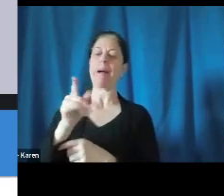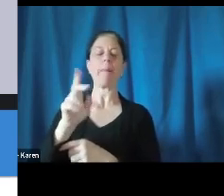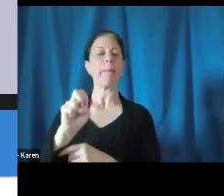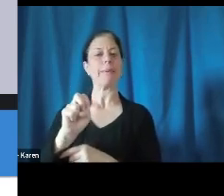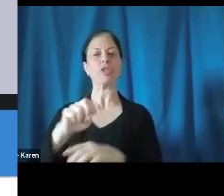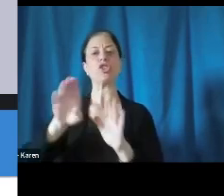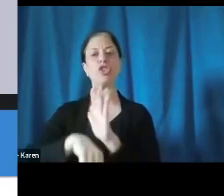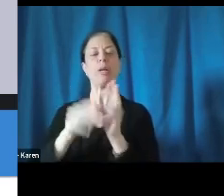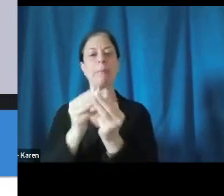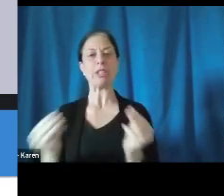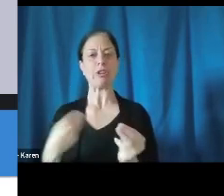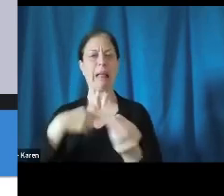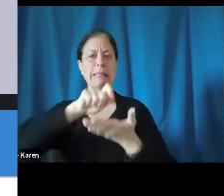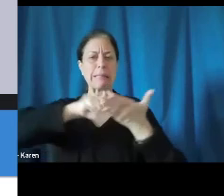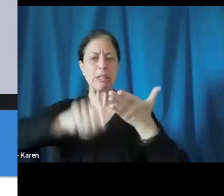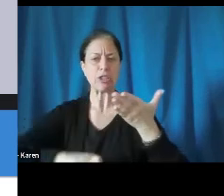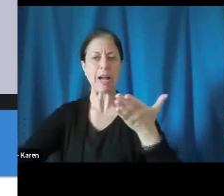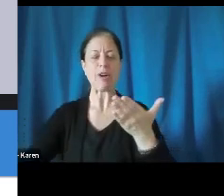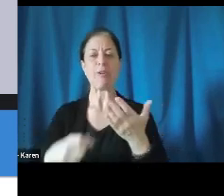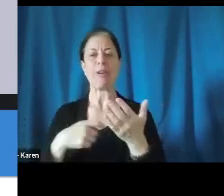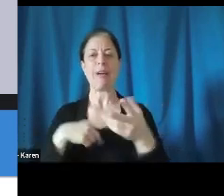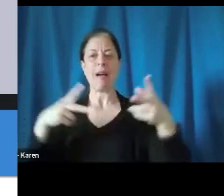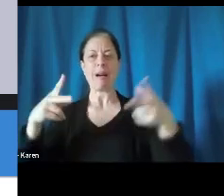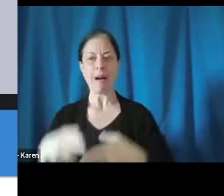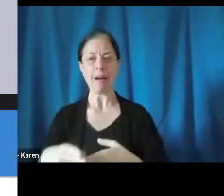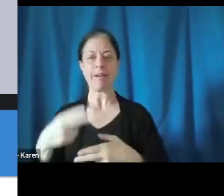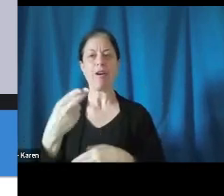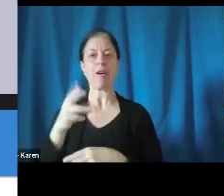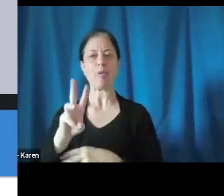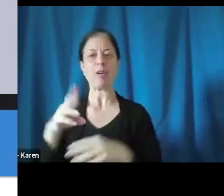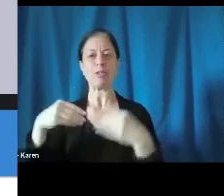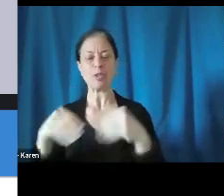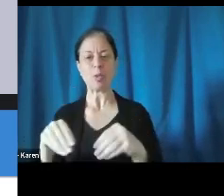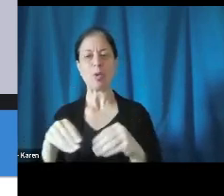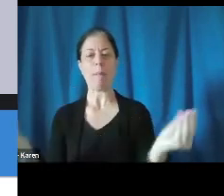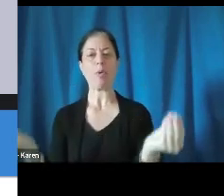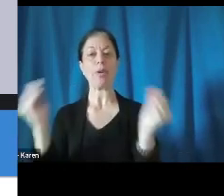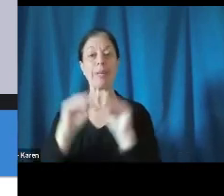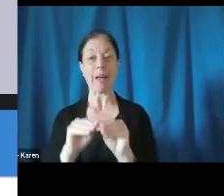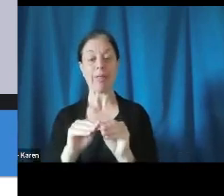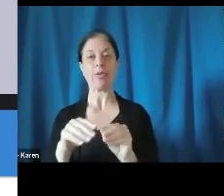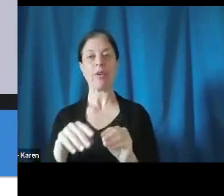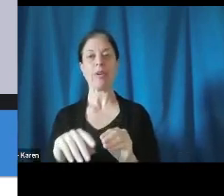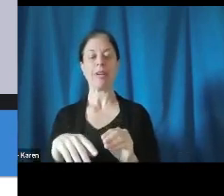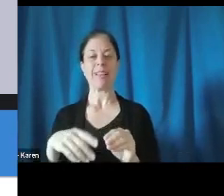meant for me. And so I took PVC pipe, which was a cheap material and I sketched it all out and I had it cut at